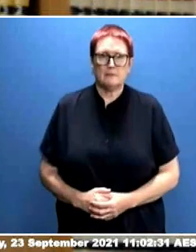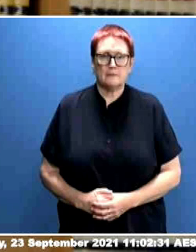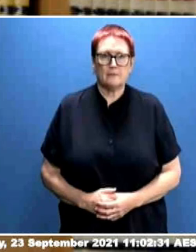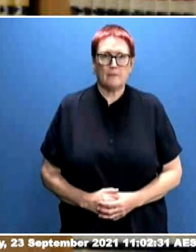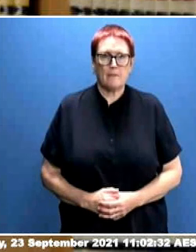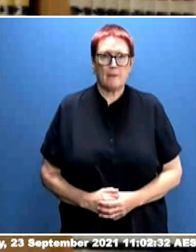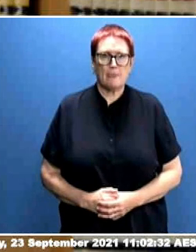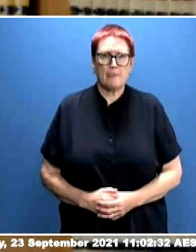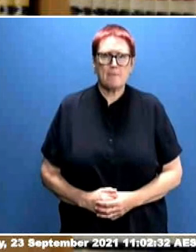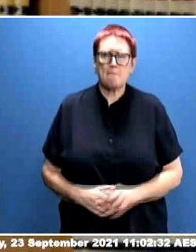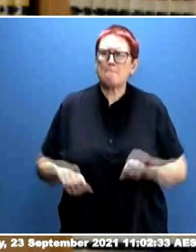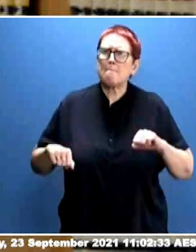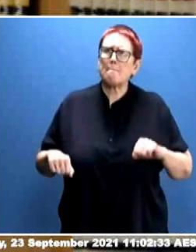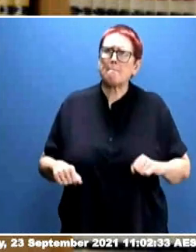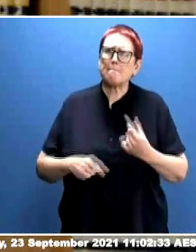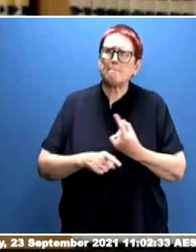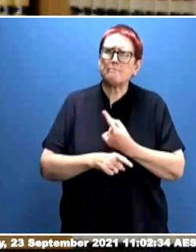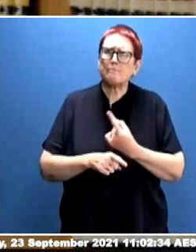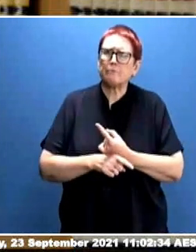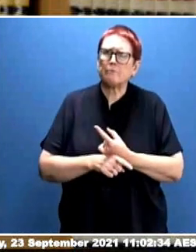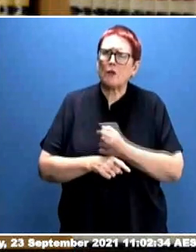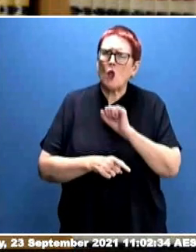This is really the thrust of your very interesting report, isn't it?